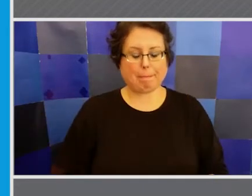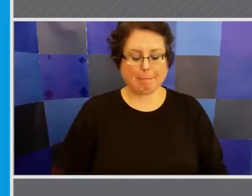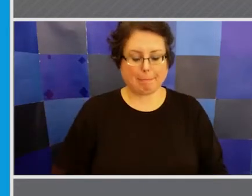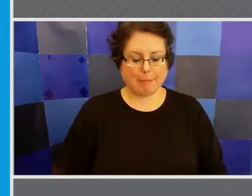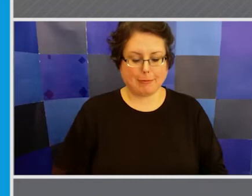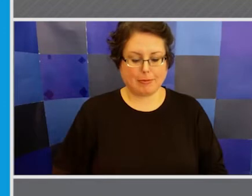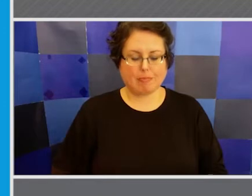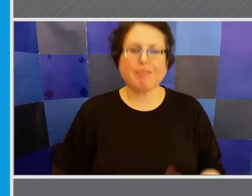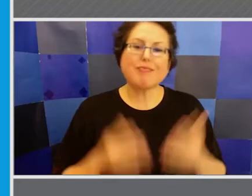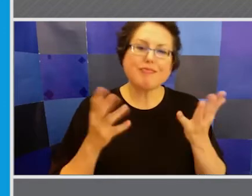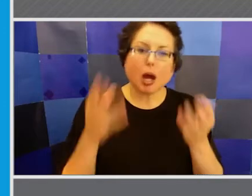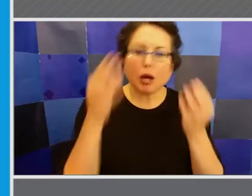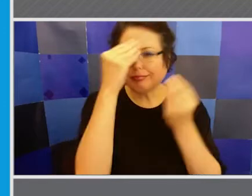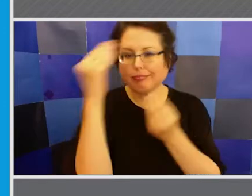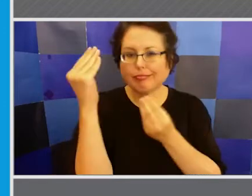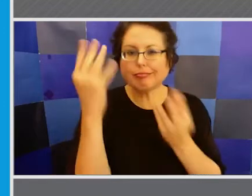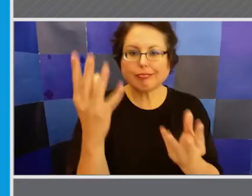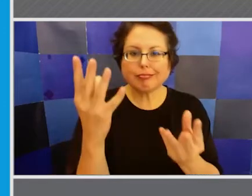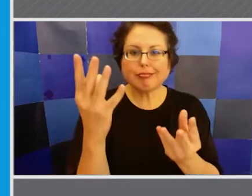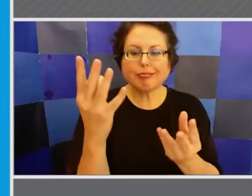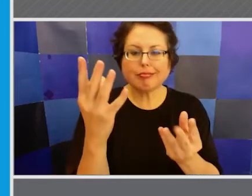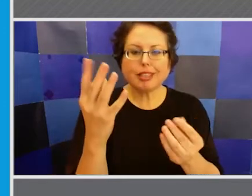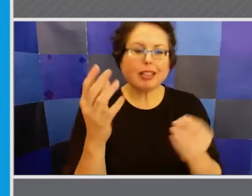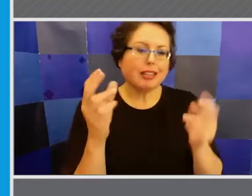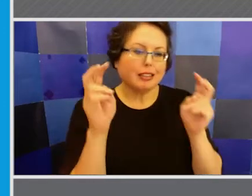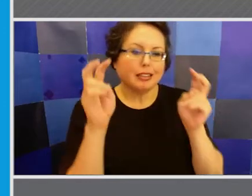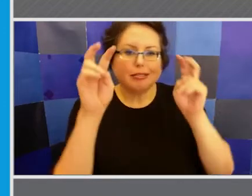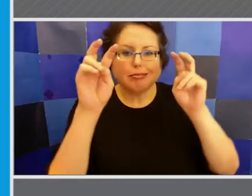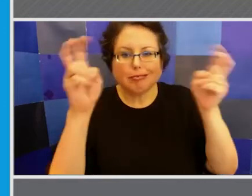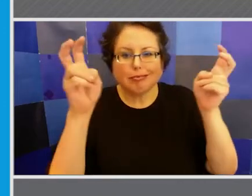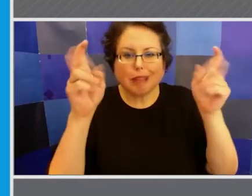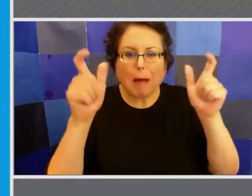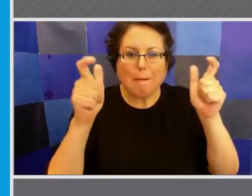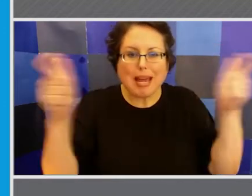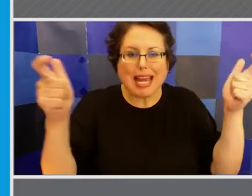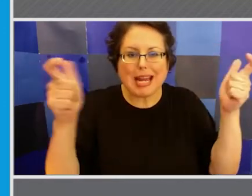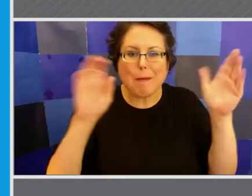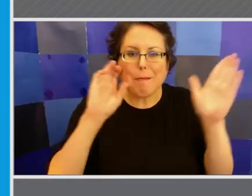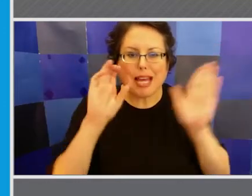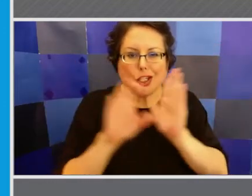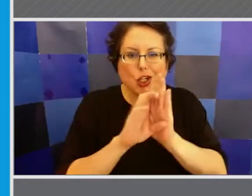So just to give you a picture big picture about the funding that's changed over the